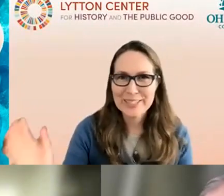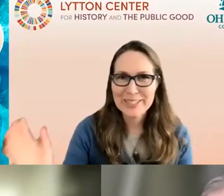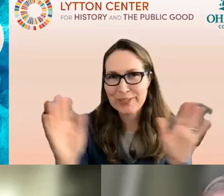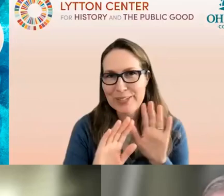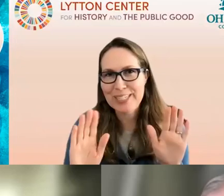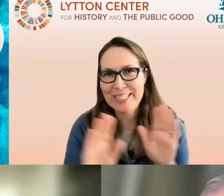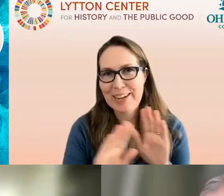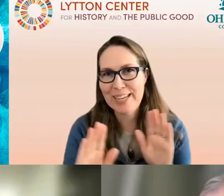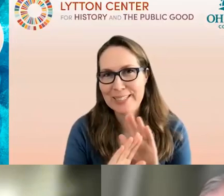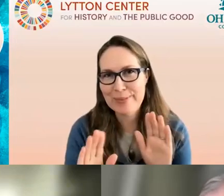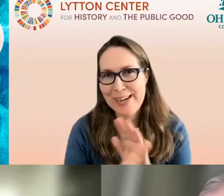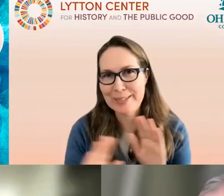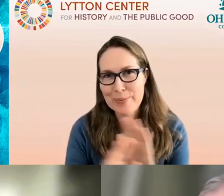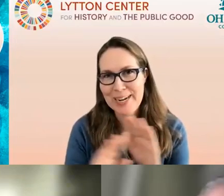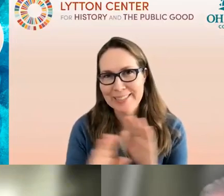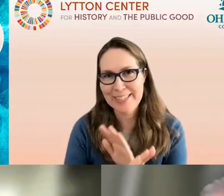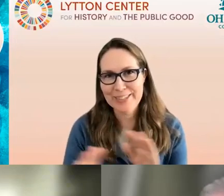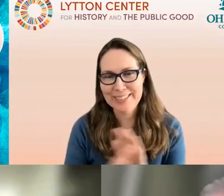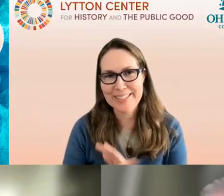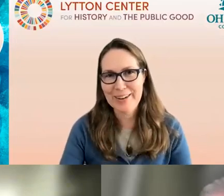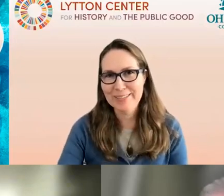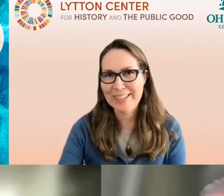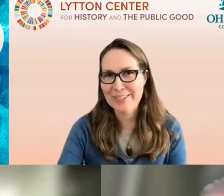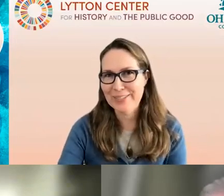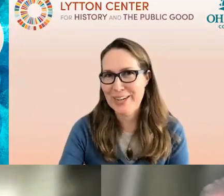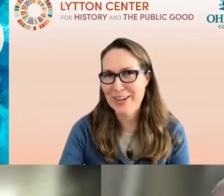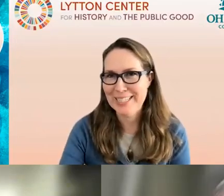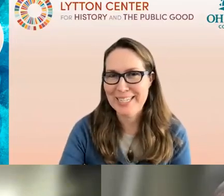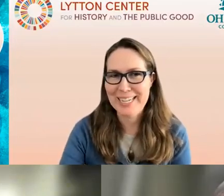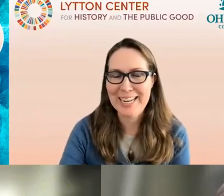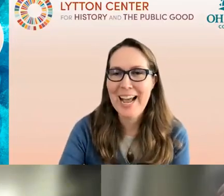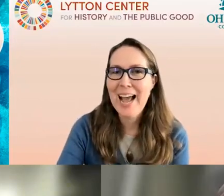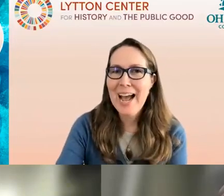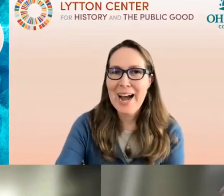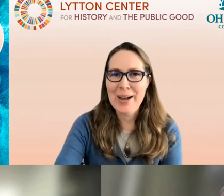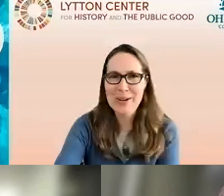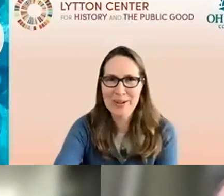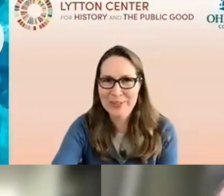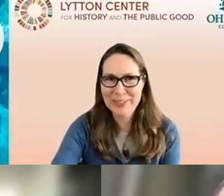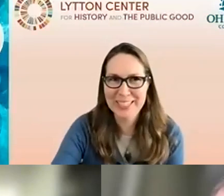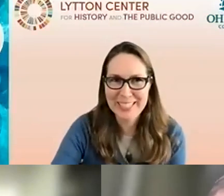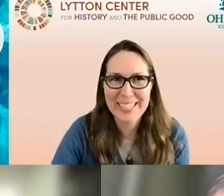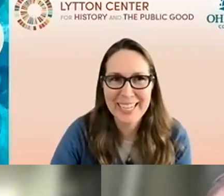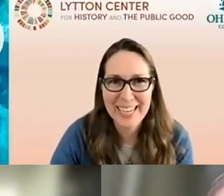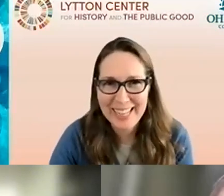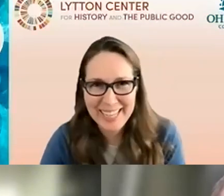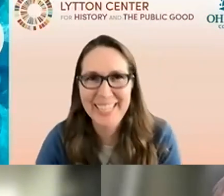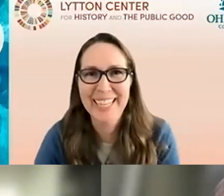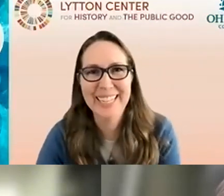It's always wonderful when you can just have that symbiotic brain, that you're just, you know, collectively sharing as needed. Yeah. The beauty of having to work together- - Heather and I have this